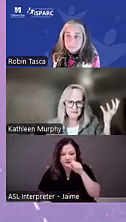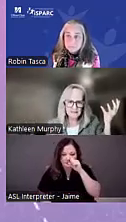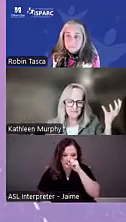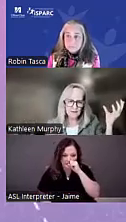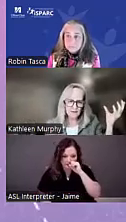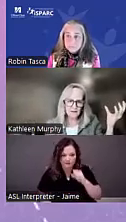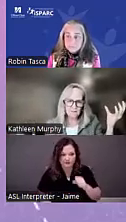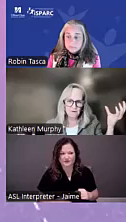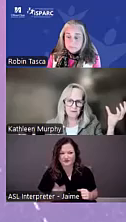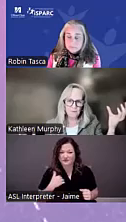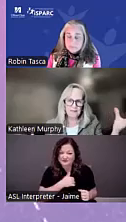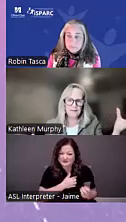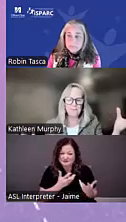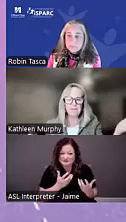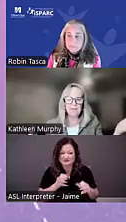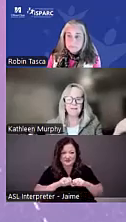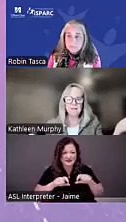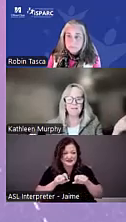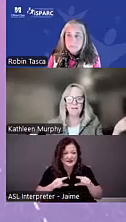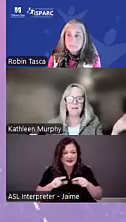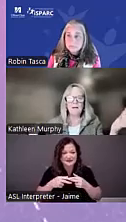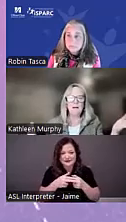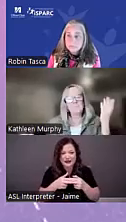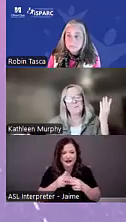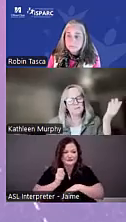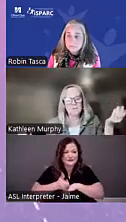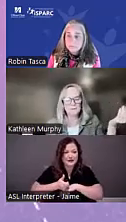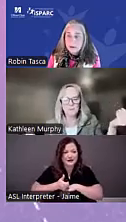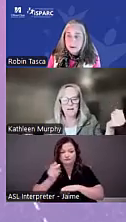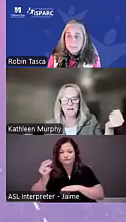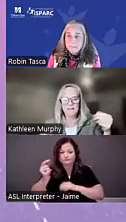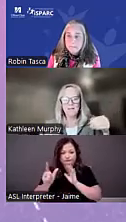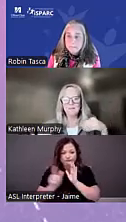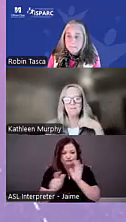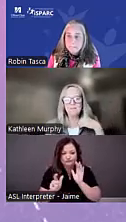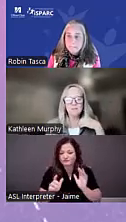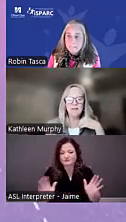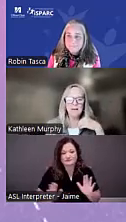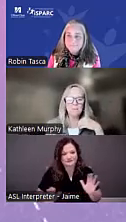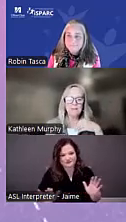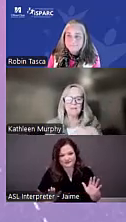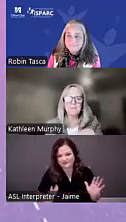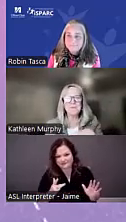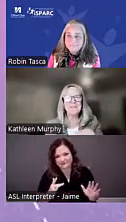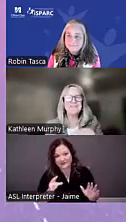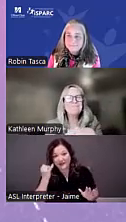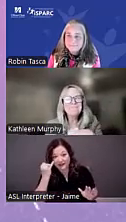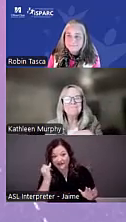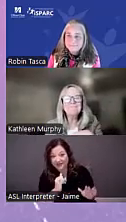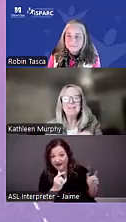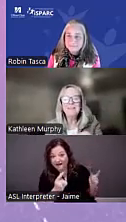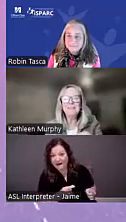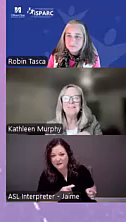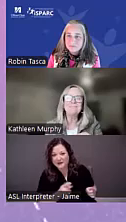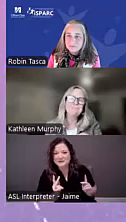and set up the archive right away, because-- I'm guilty of this as well. Sometimes, if that's what happens, and people are like, you know what?